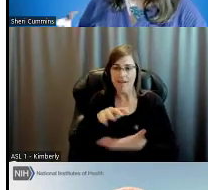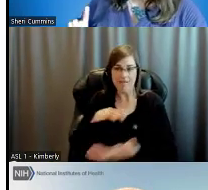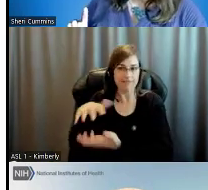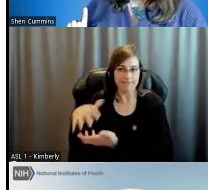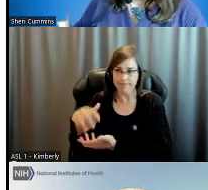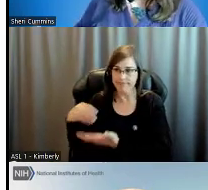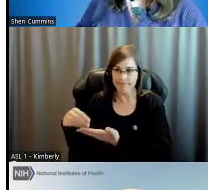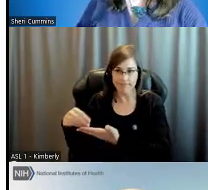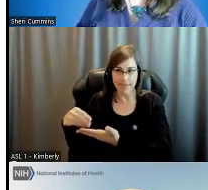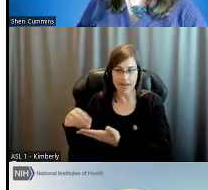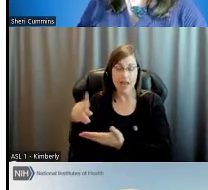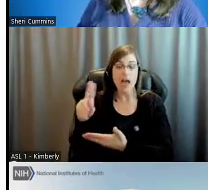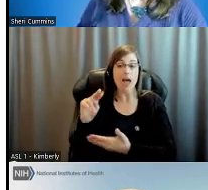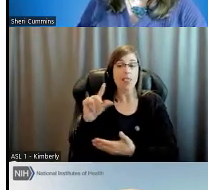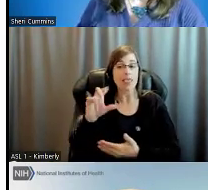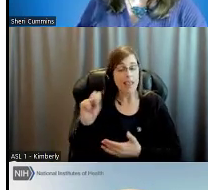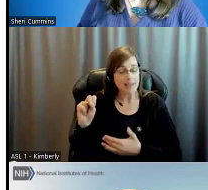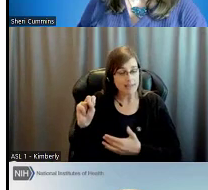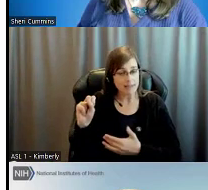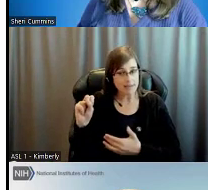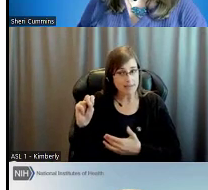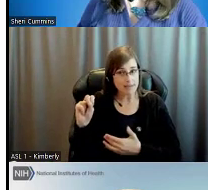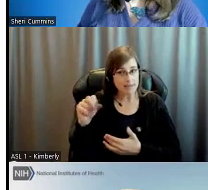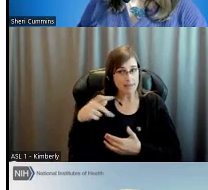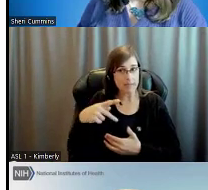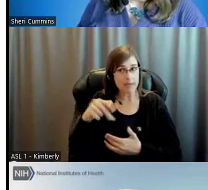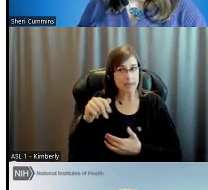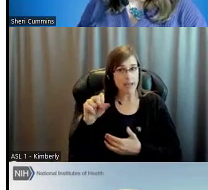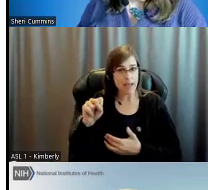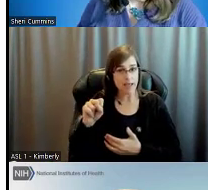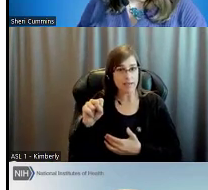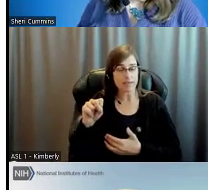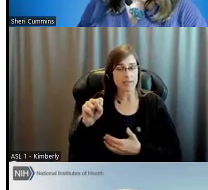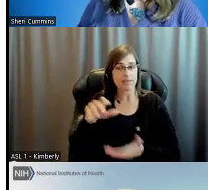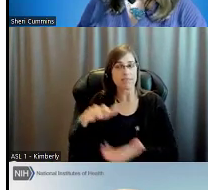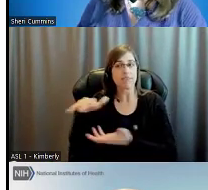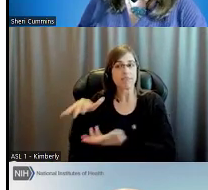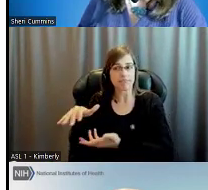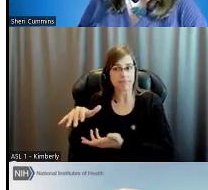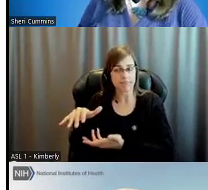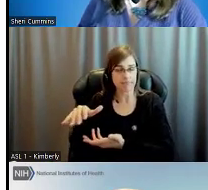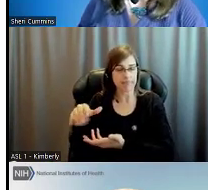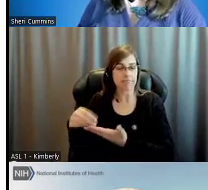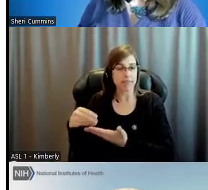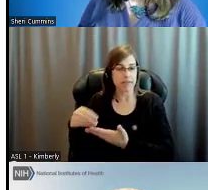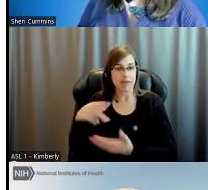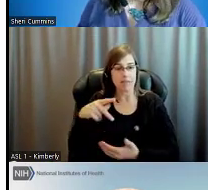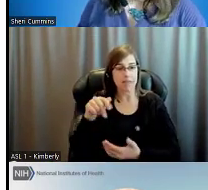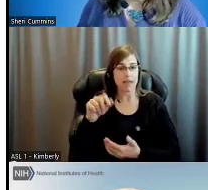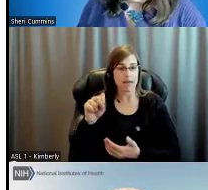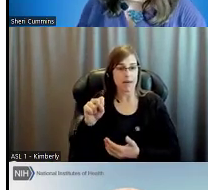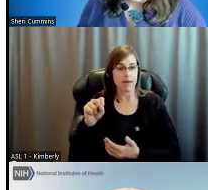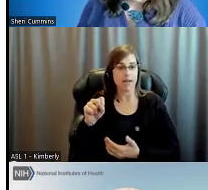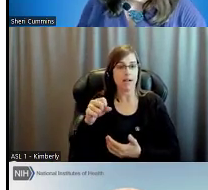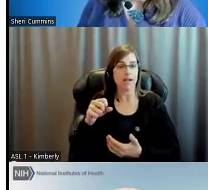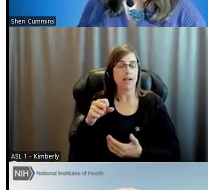unless they are a PAS with set-aside funds, okay? So PAS is a Program Announcement with set-aside funds.